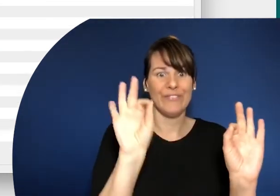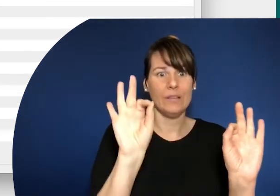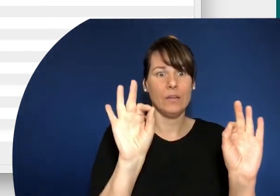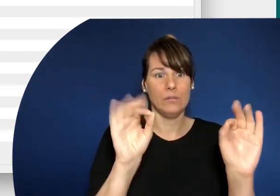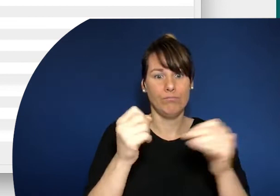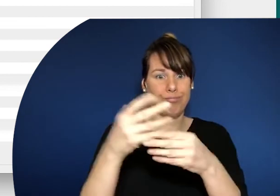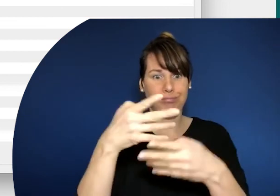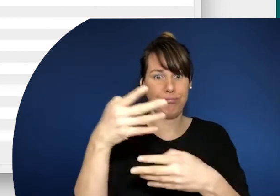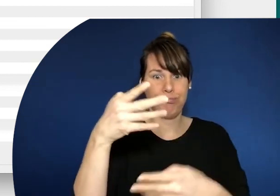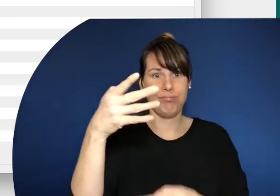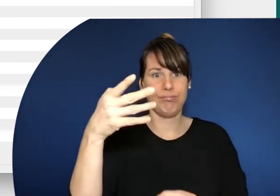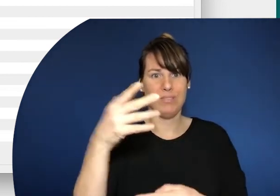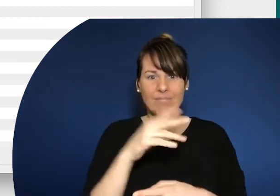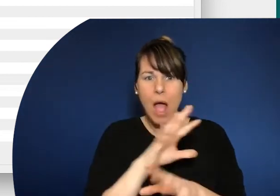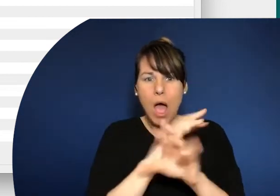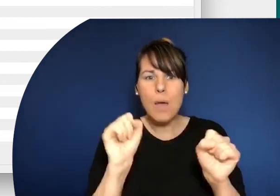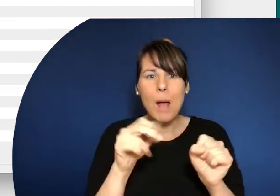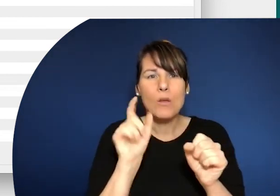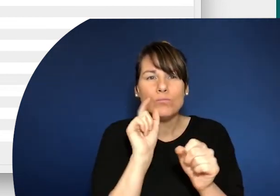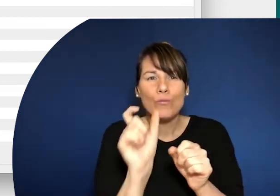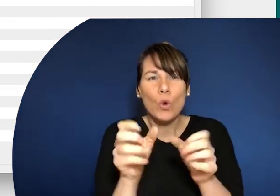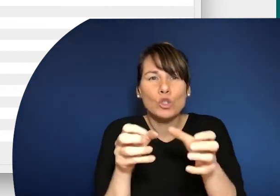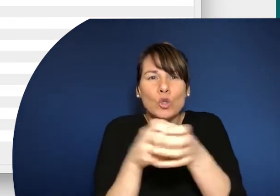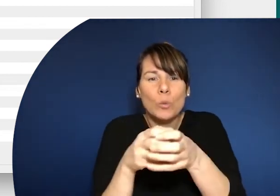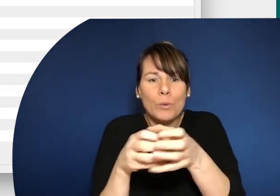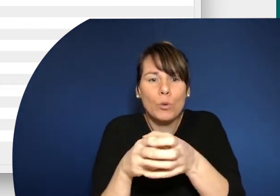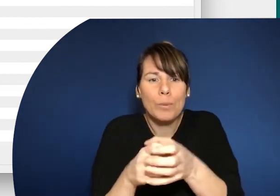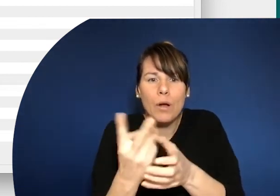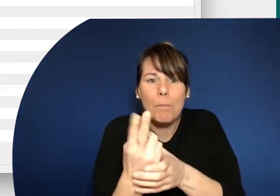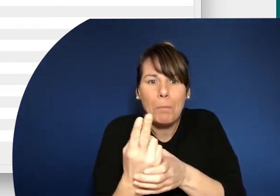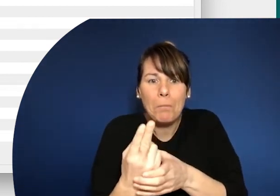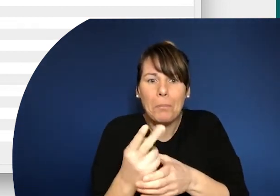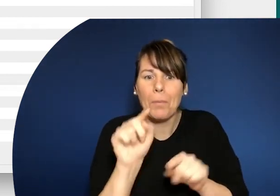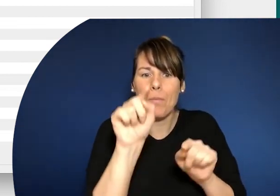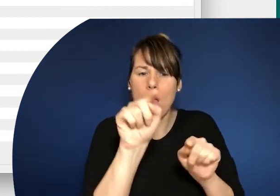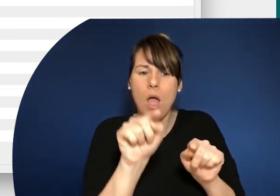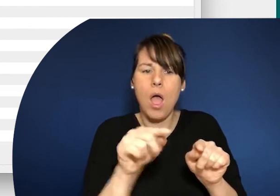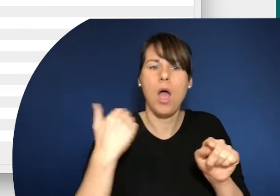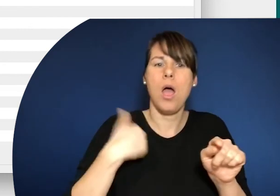Now it will give me all the allocations that has happened on the classify your tiers.